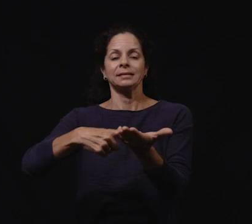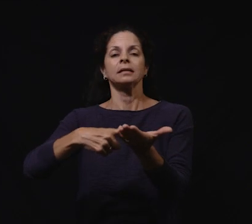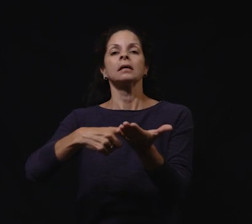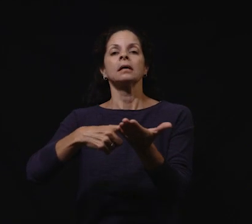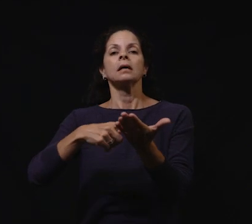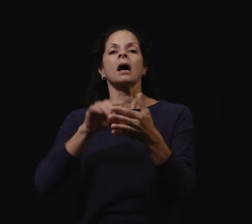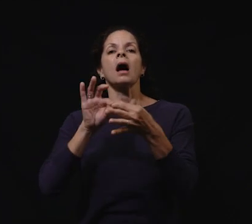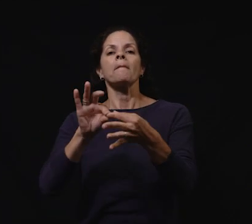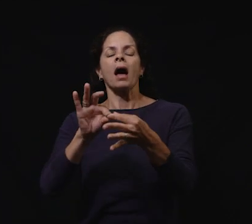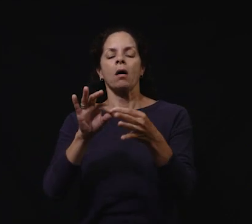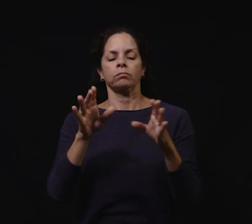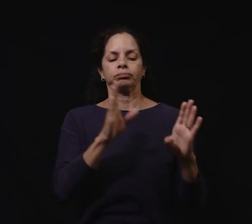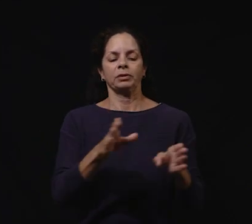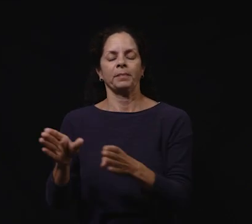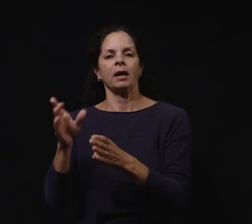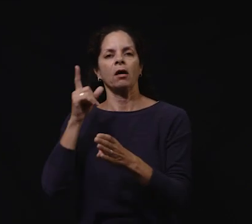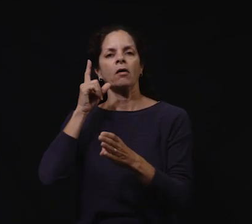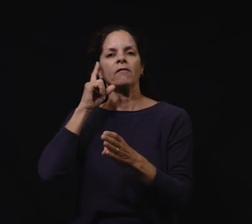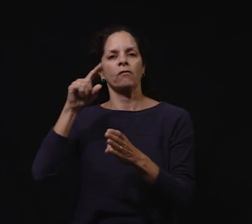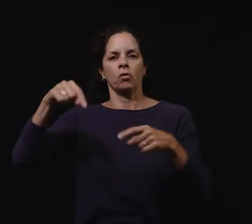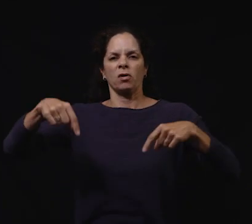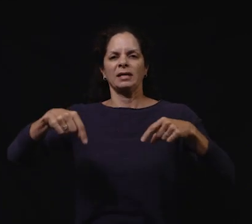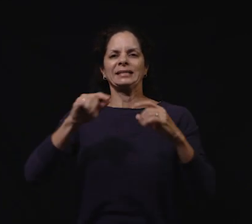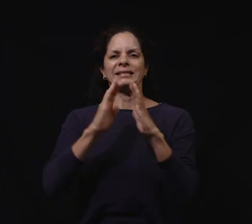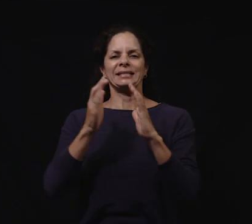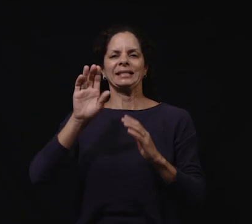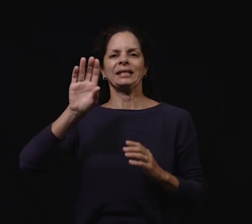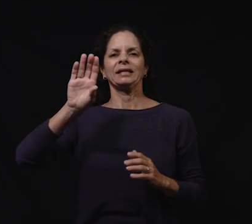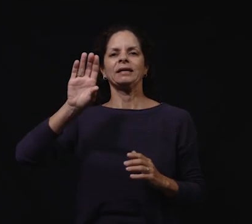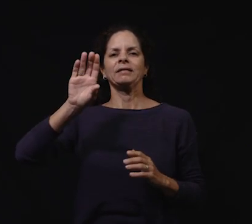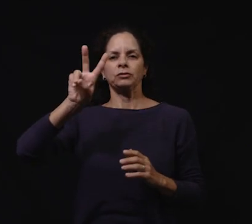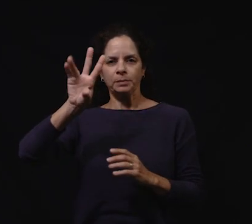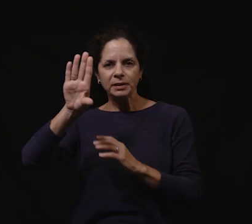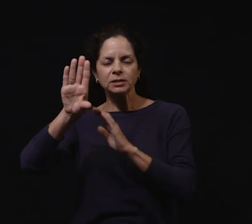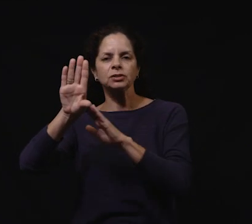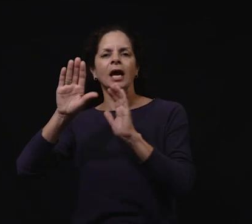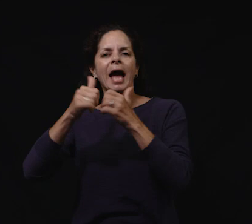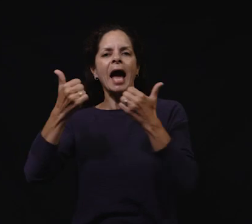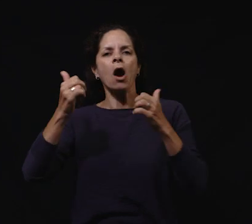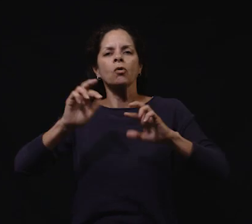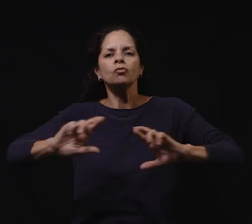Reference some preparations the city of Virginia Beach has been doing to prepare for hurricane Florence